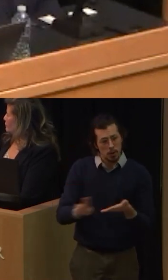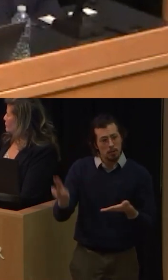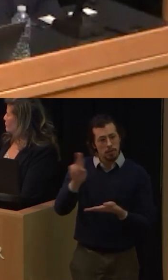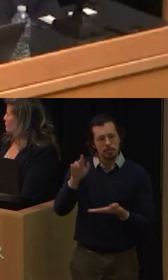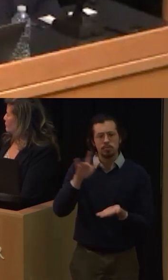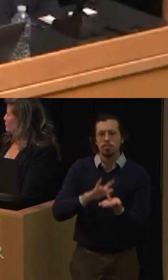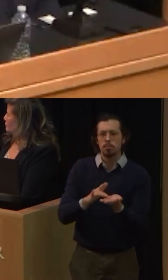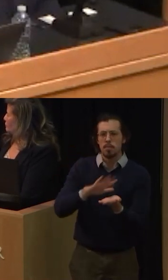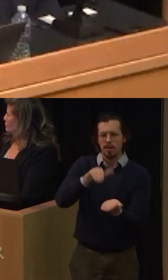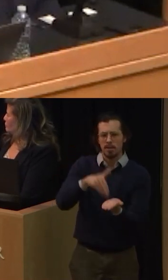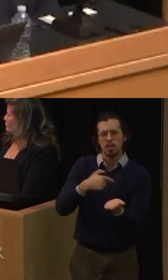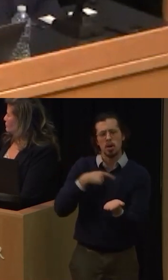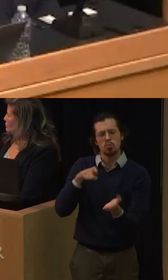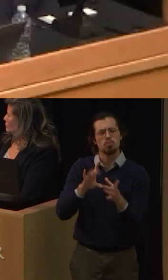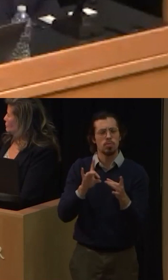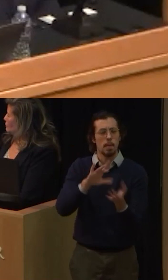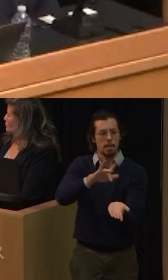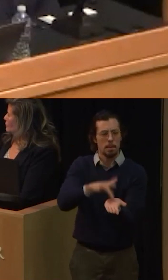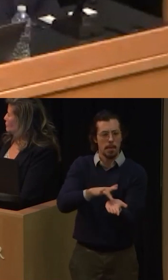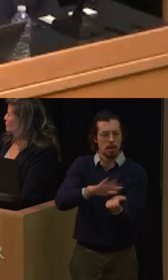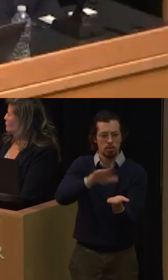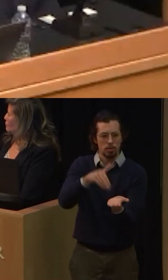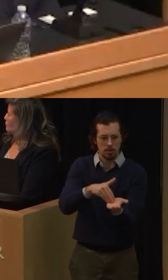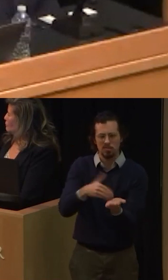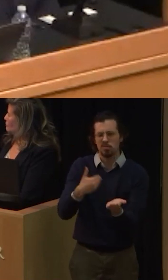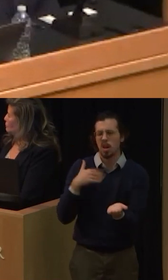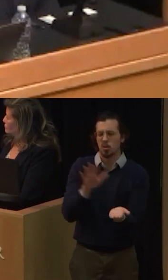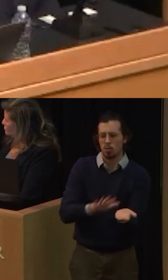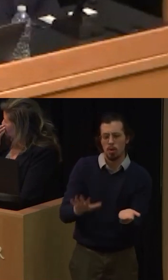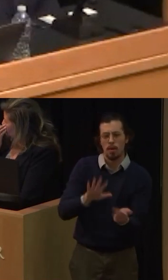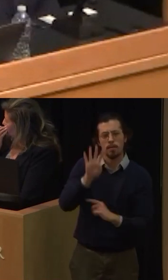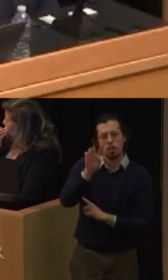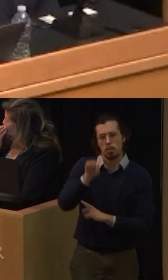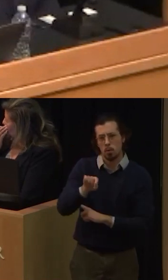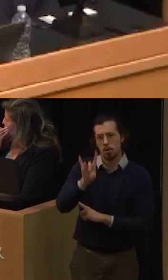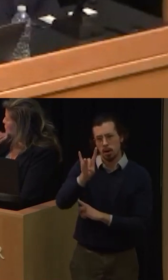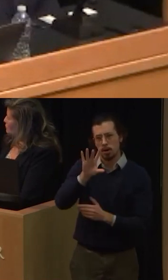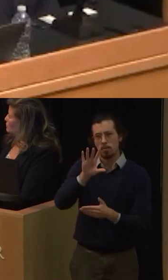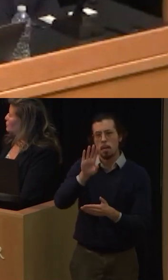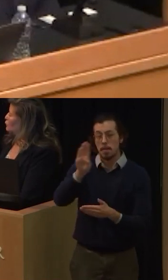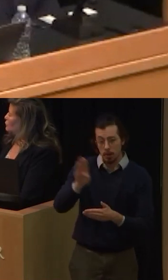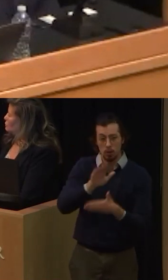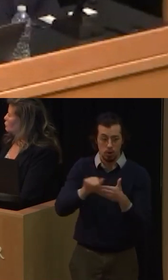this medical center, I should say, this medical center has roughly about $4.8 billion in revenues.